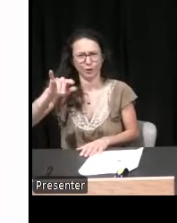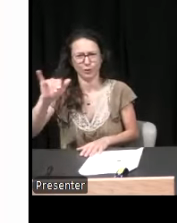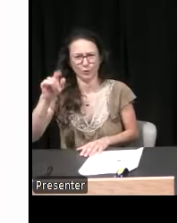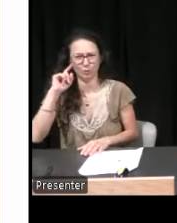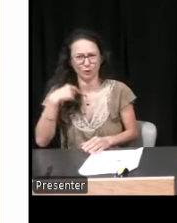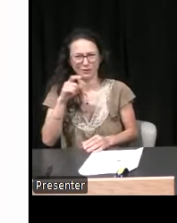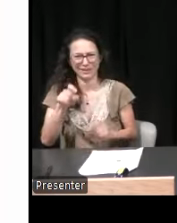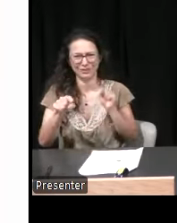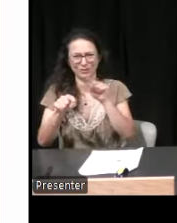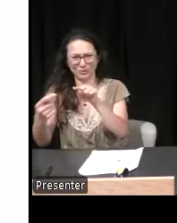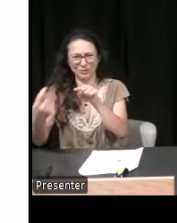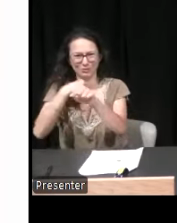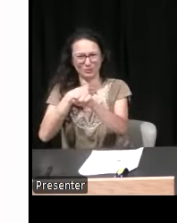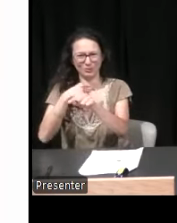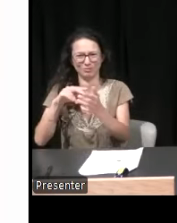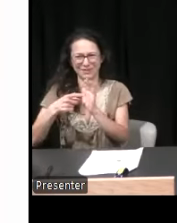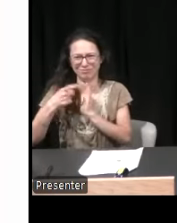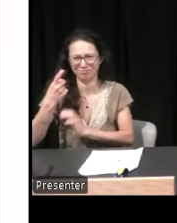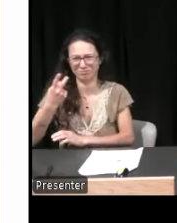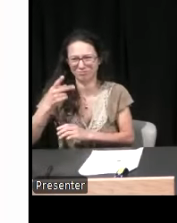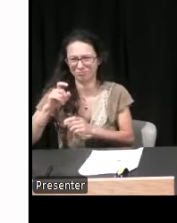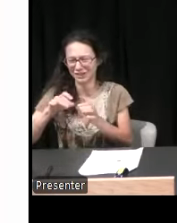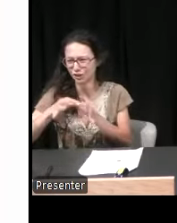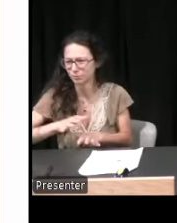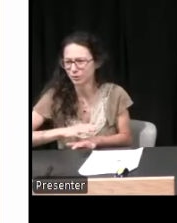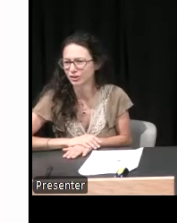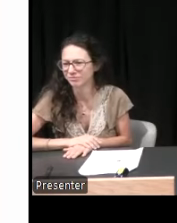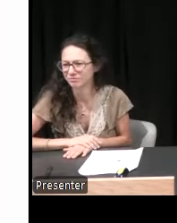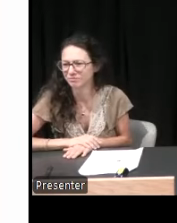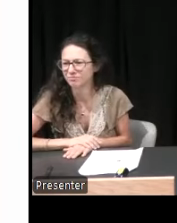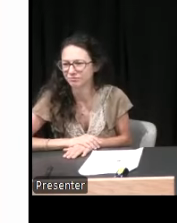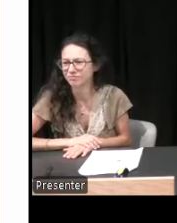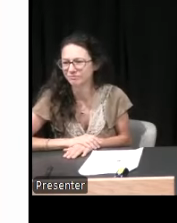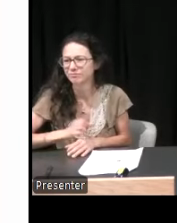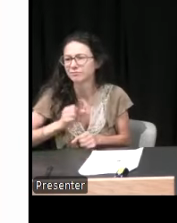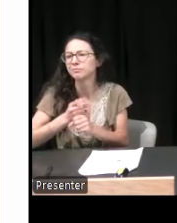understanding that there weren't misunderstandings that happened communication is a two-way street so that's important to